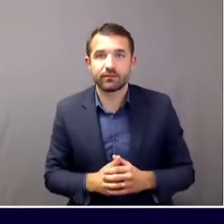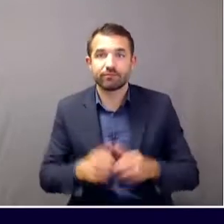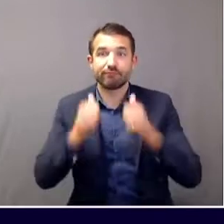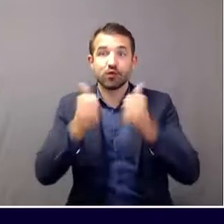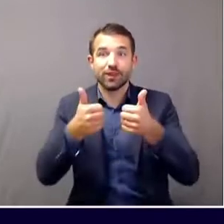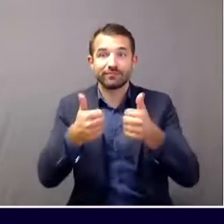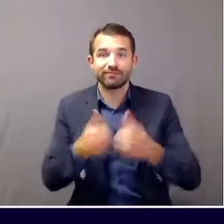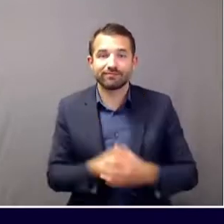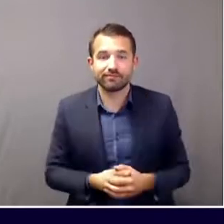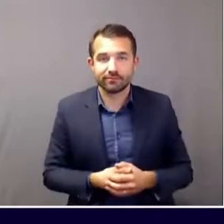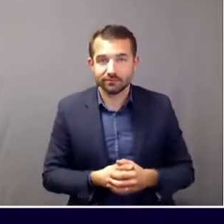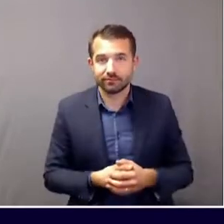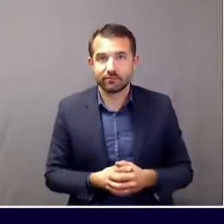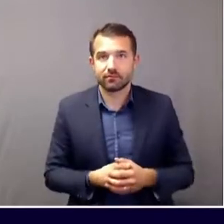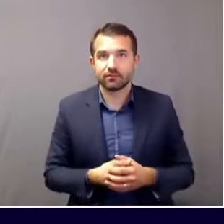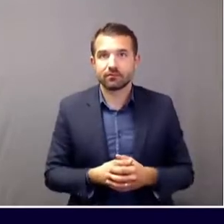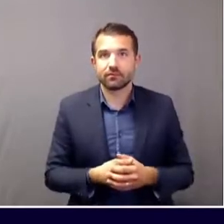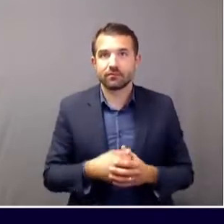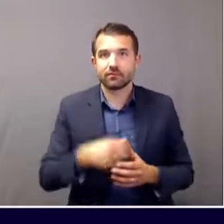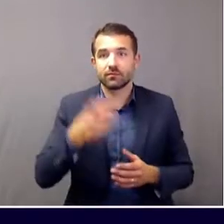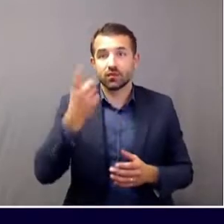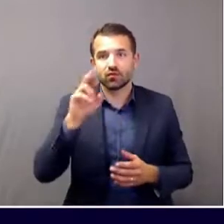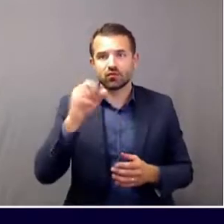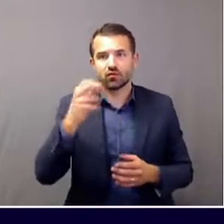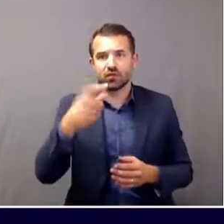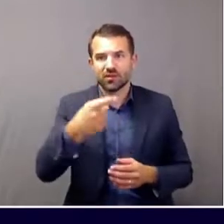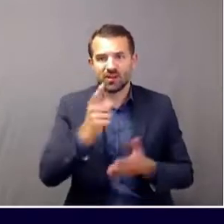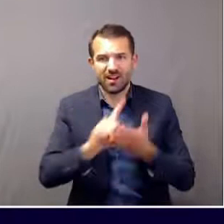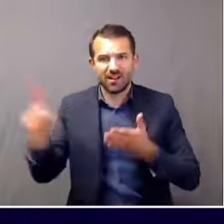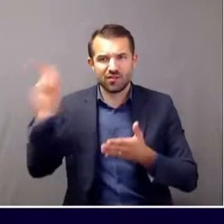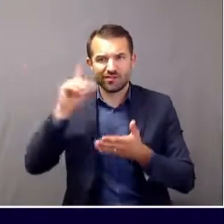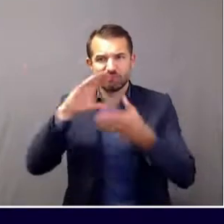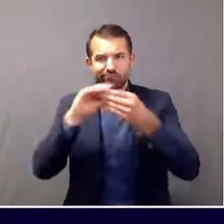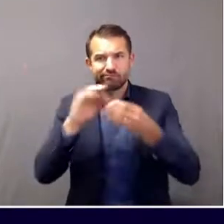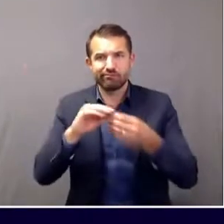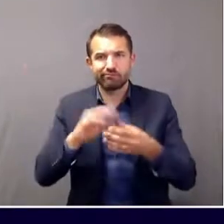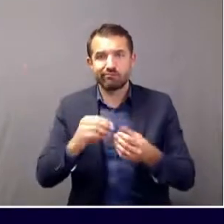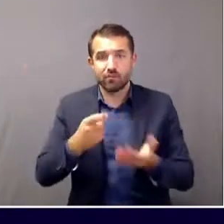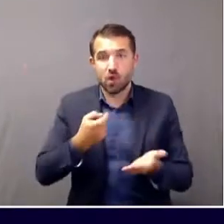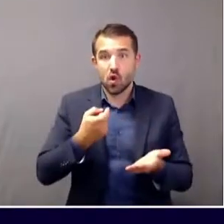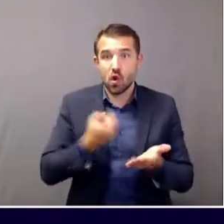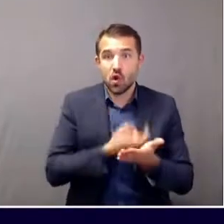hockey referee situation are we